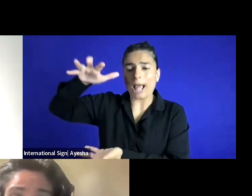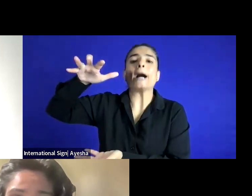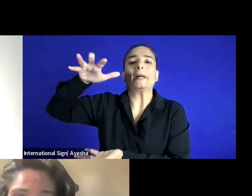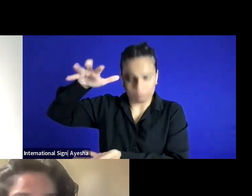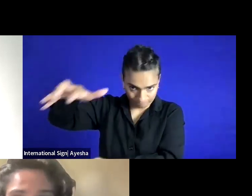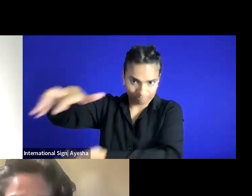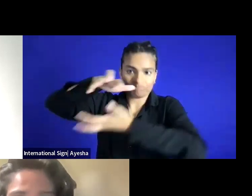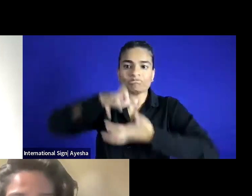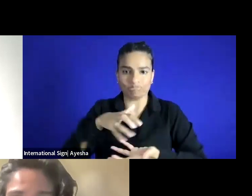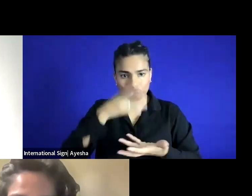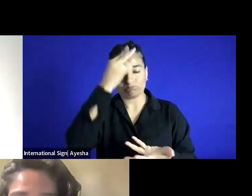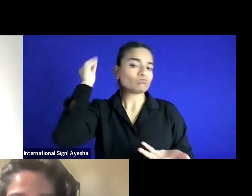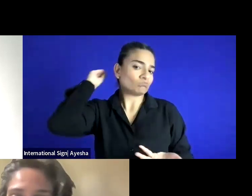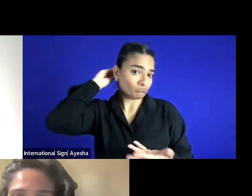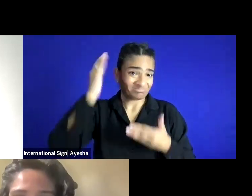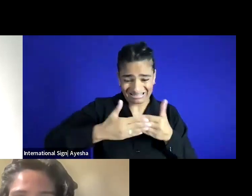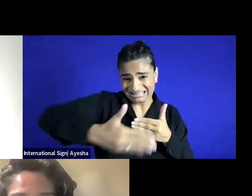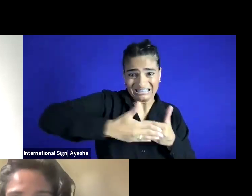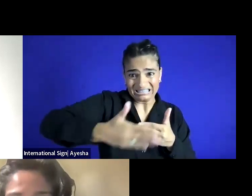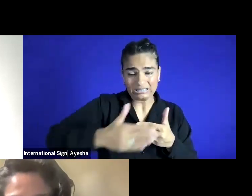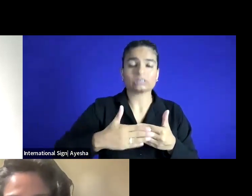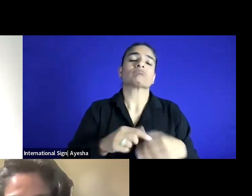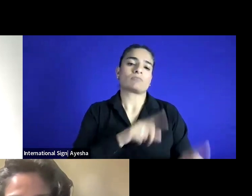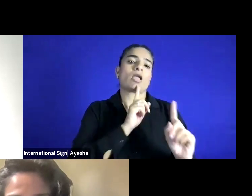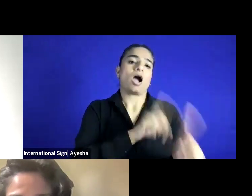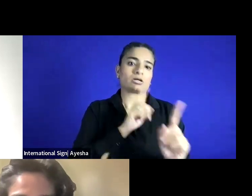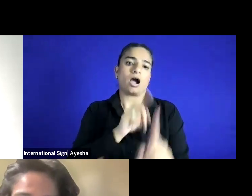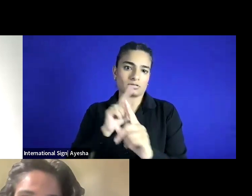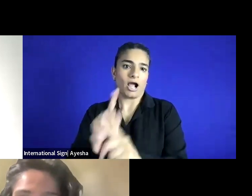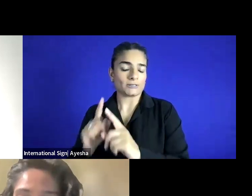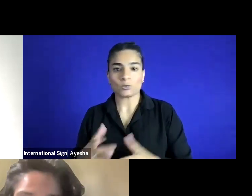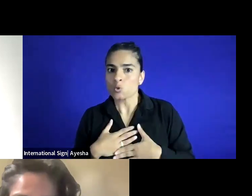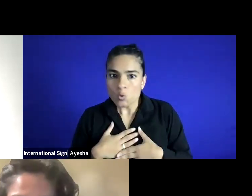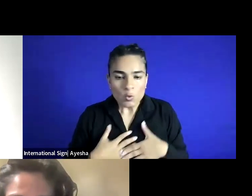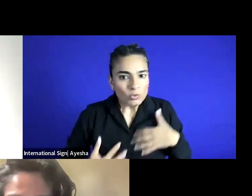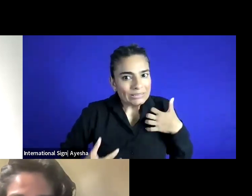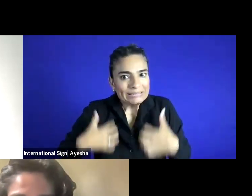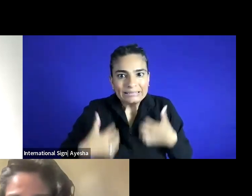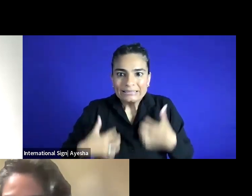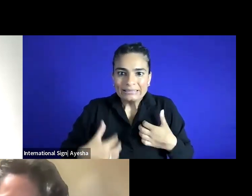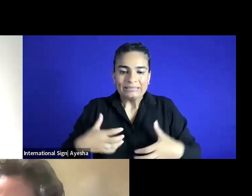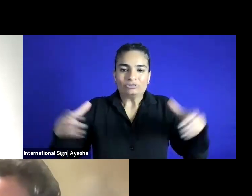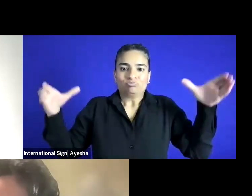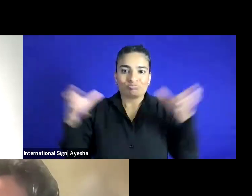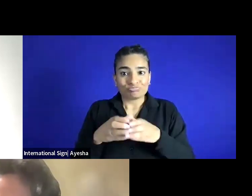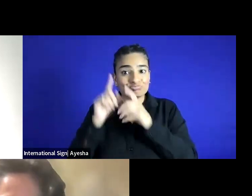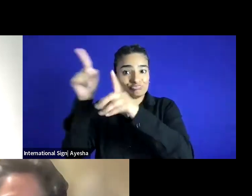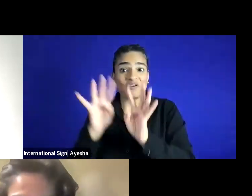And we're really, really, really excited to be seeing you at the forum in a couple of days. So how excited are you, in a scale of 1 to 10?